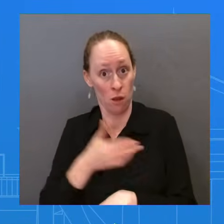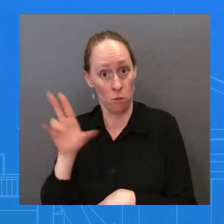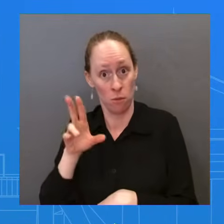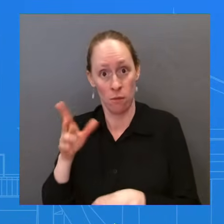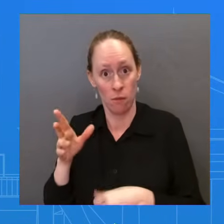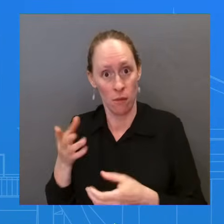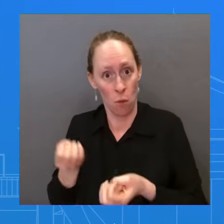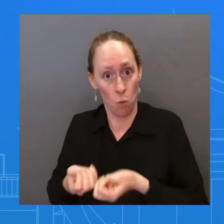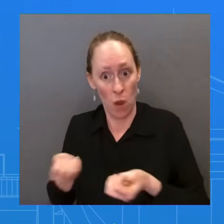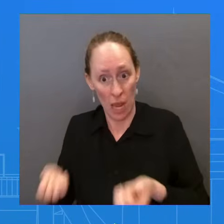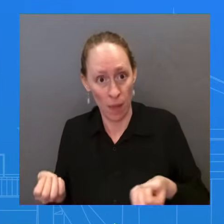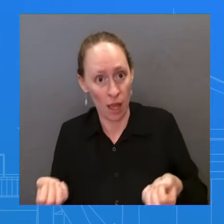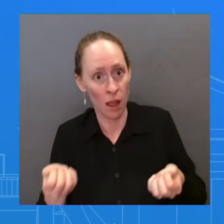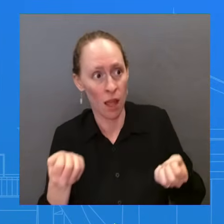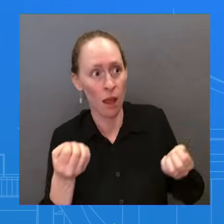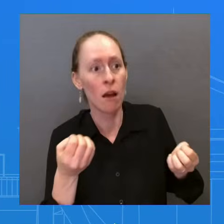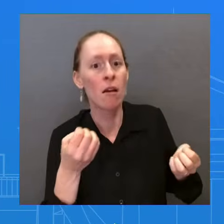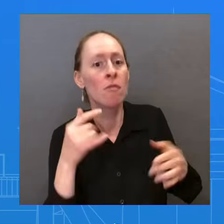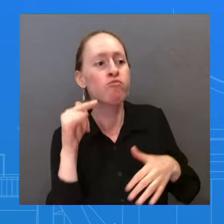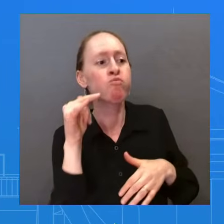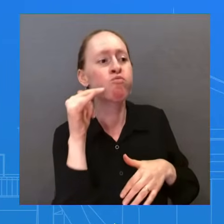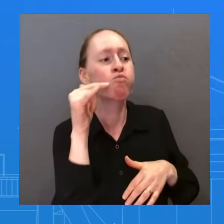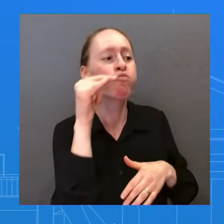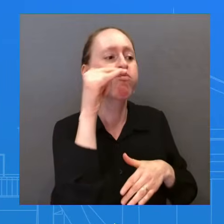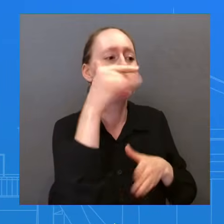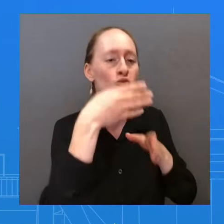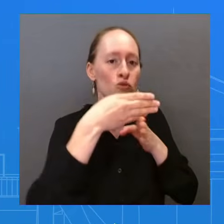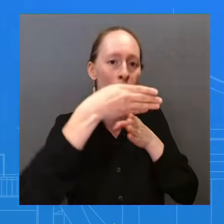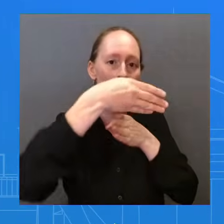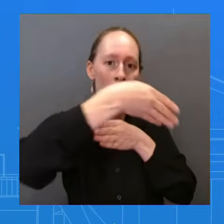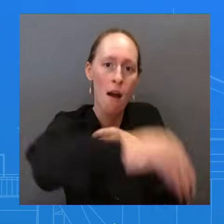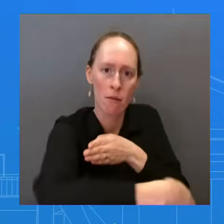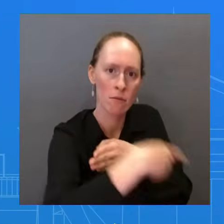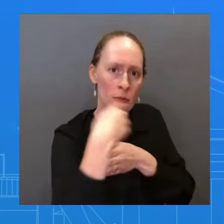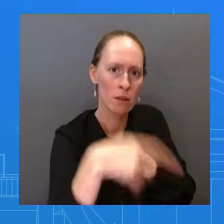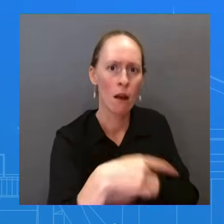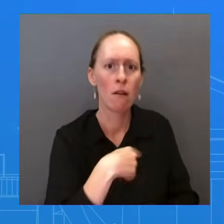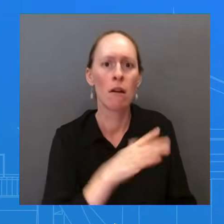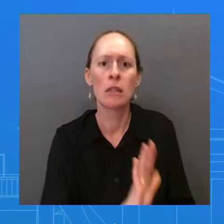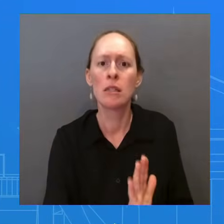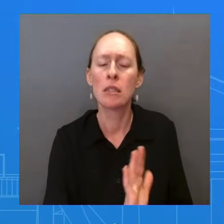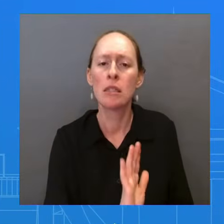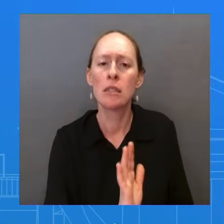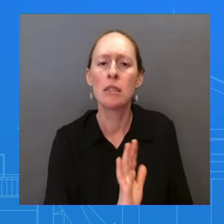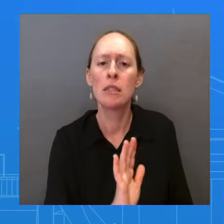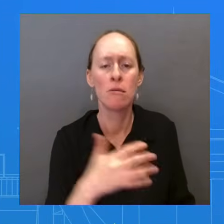about not enabling or encouraging those attacks. The Press: Do you feel like you need to communicate that directly to the Russians as well?